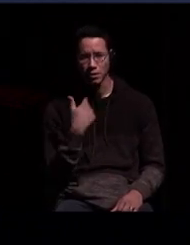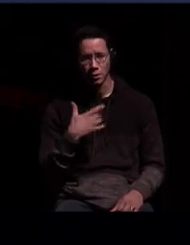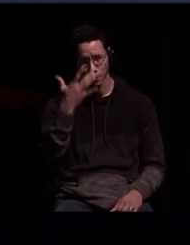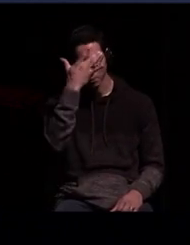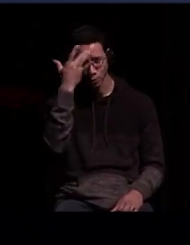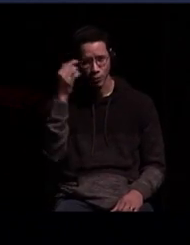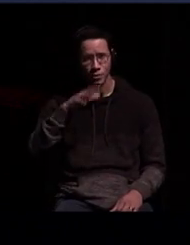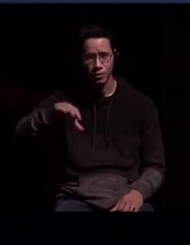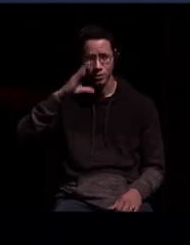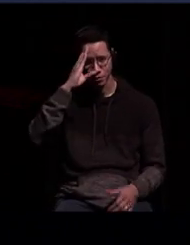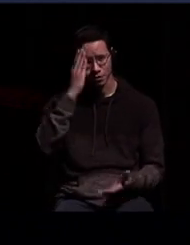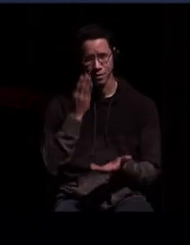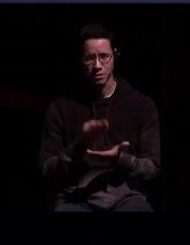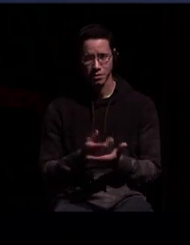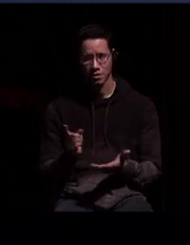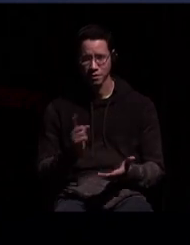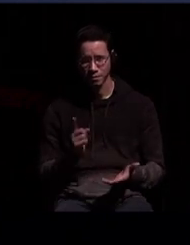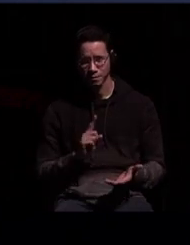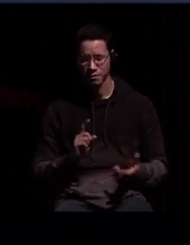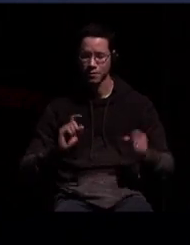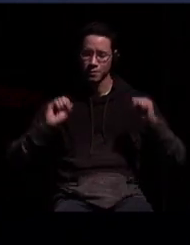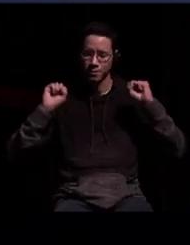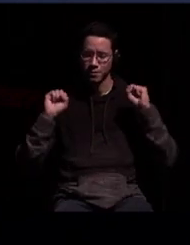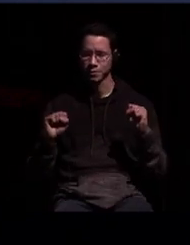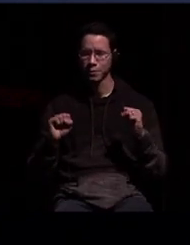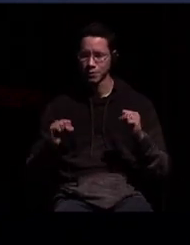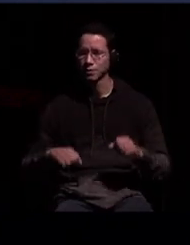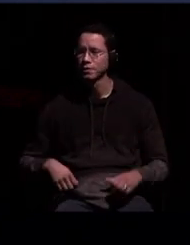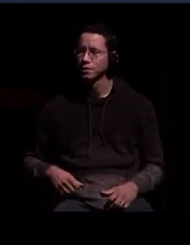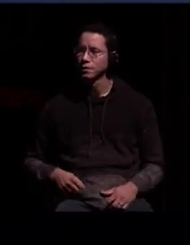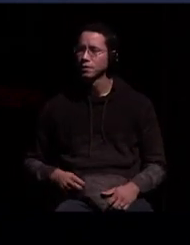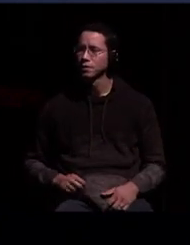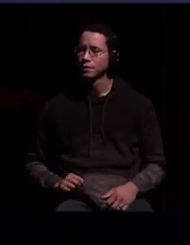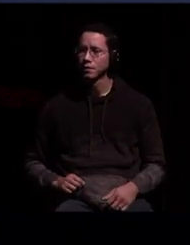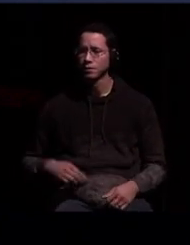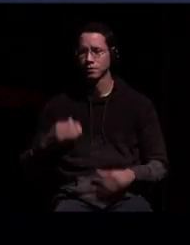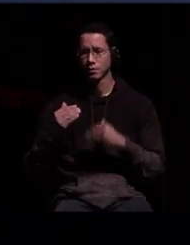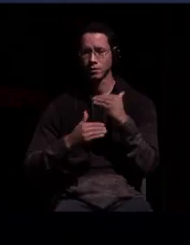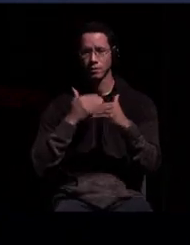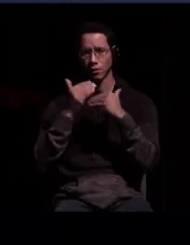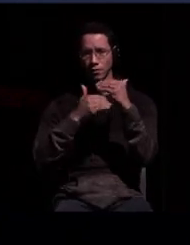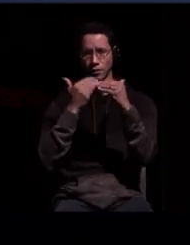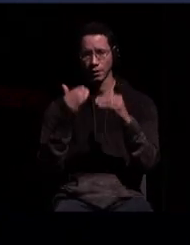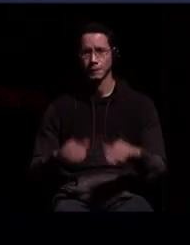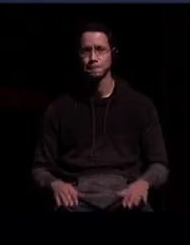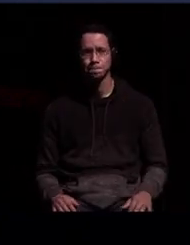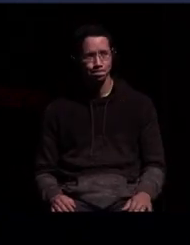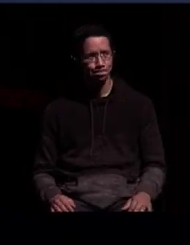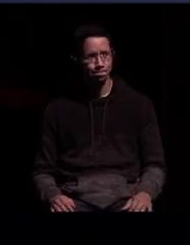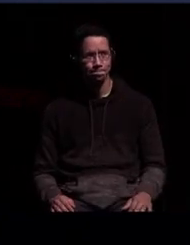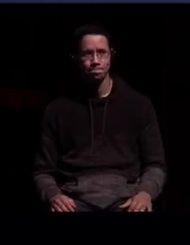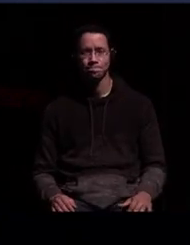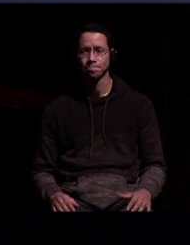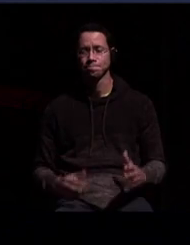the subject could go ahead and be developed. But I always had this...